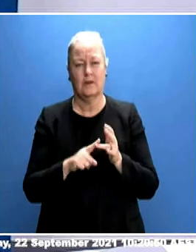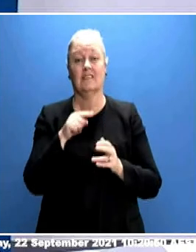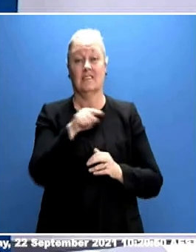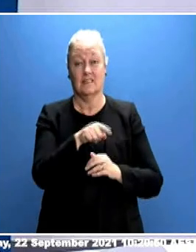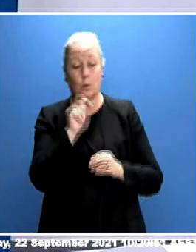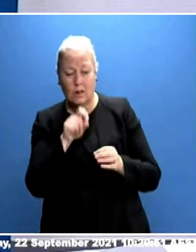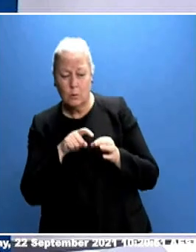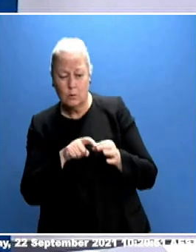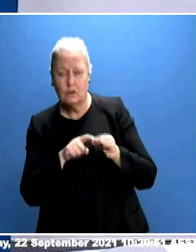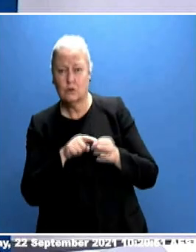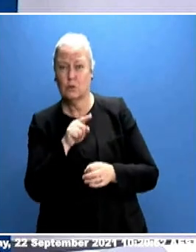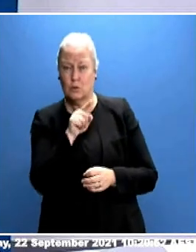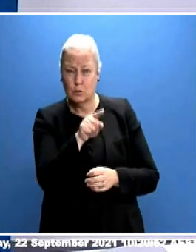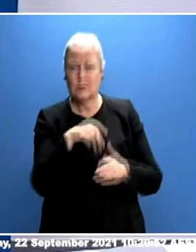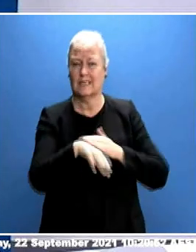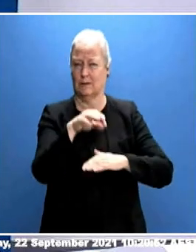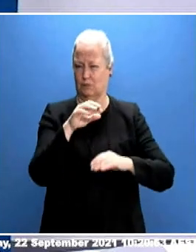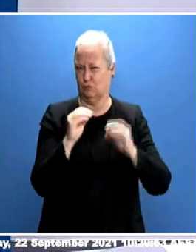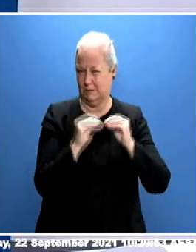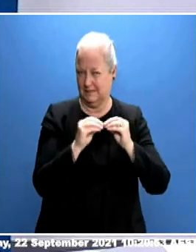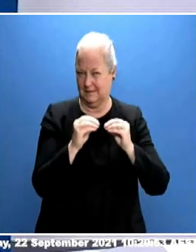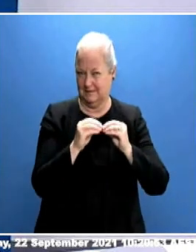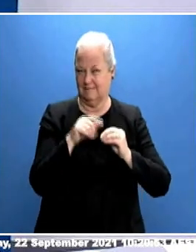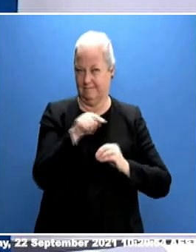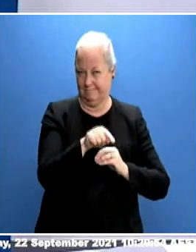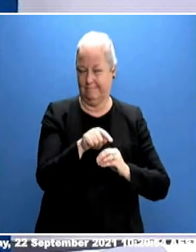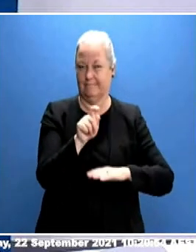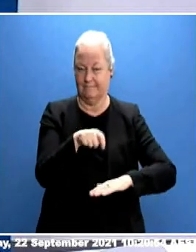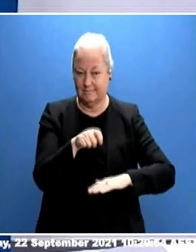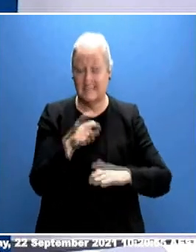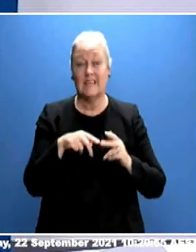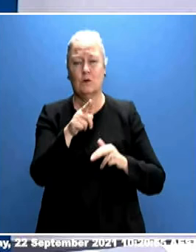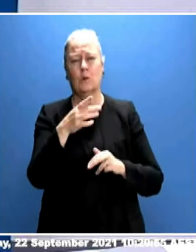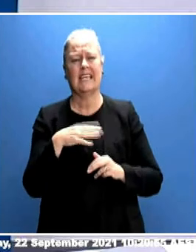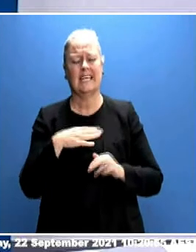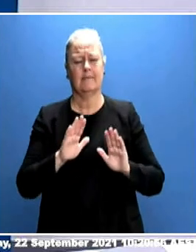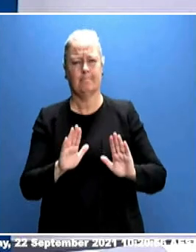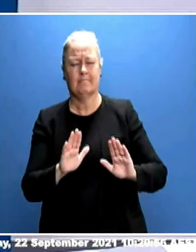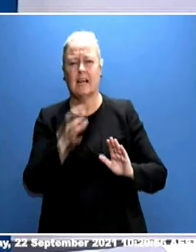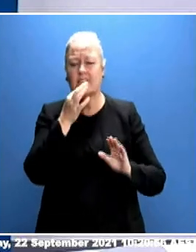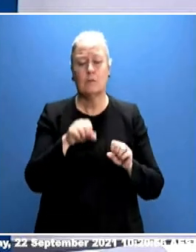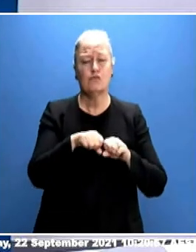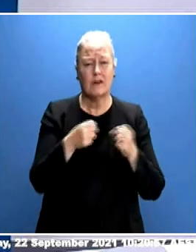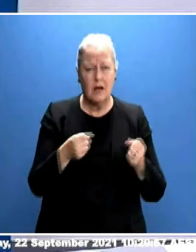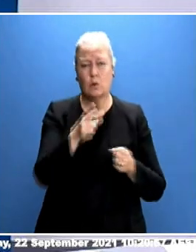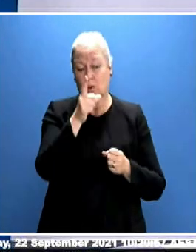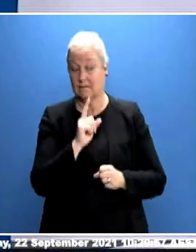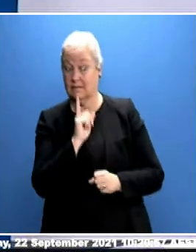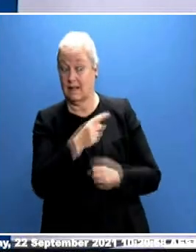Ivy, if at any time you need to take a short break, just let Ms Tarrago know and we'll arrange for that to be done.